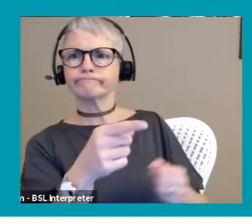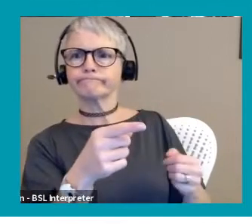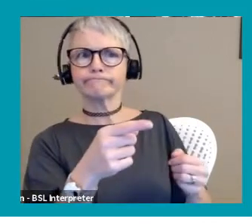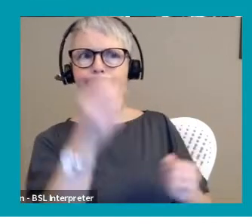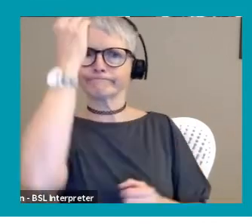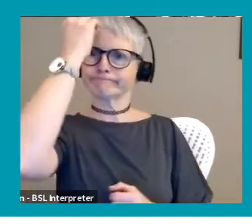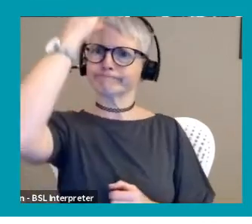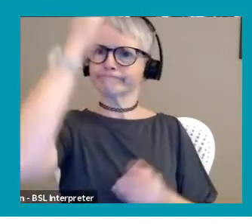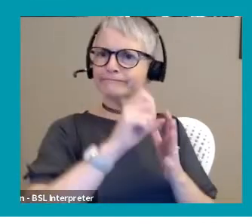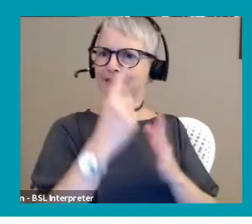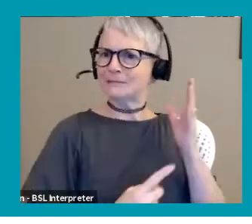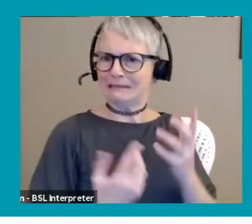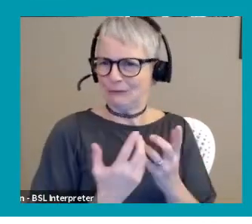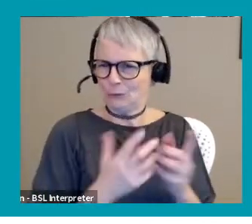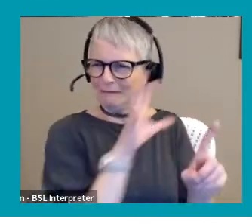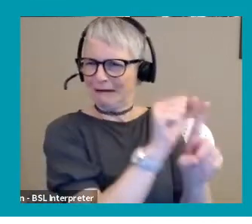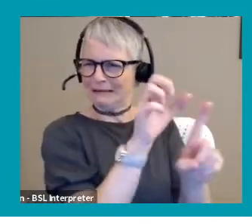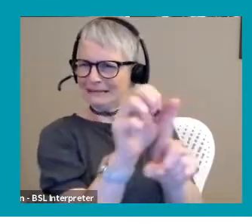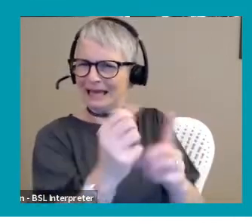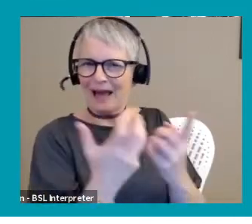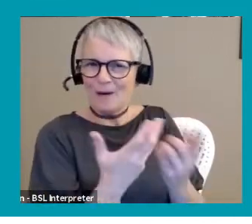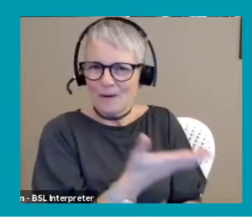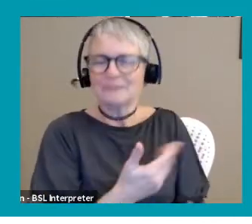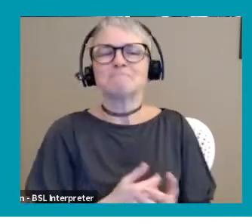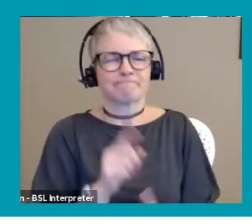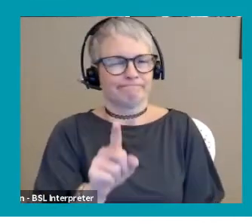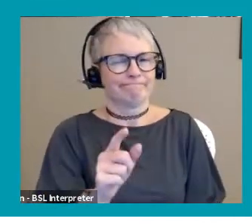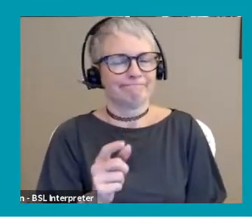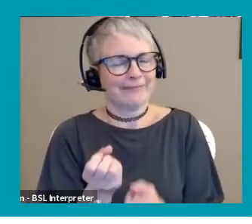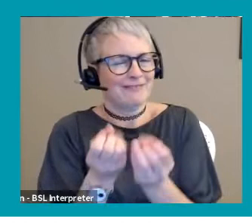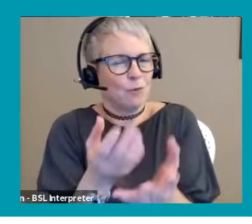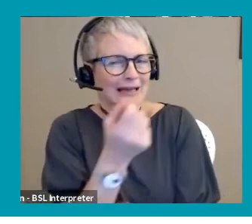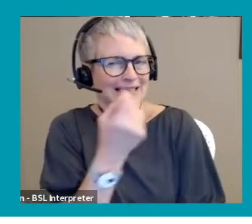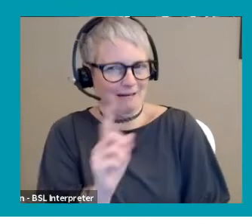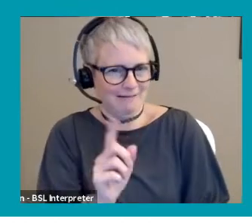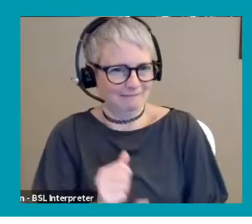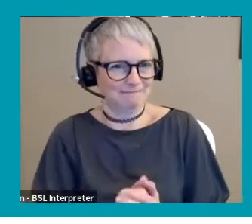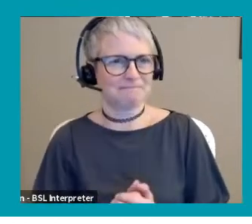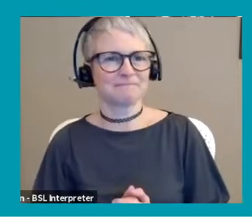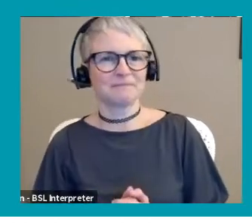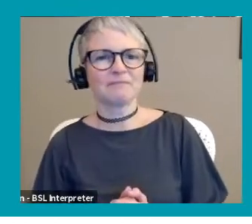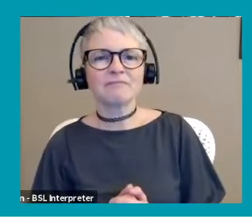It seems like a big job but there are some tips. So firstly many of you might have already heard of the disability